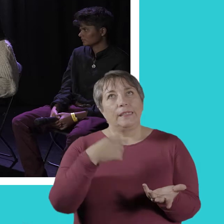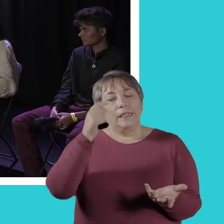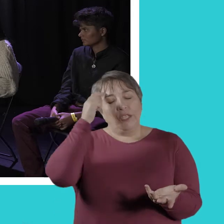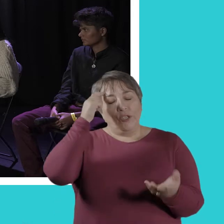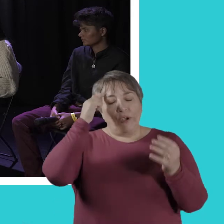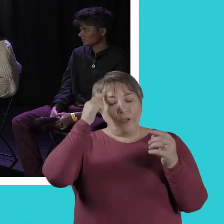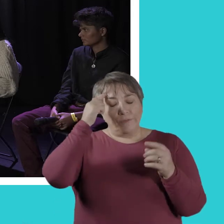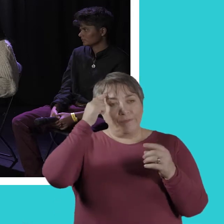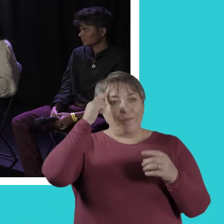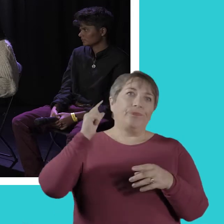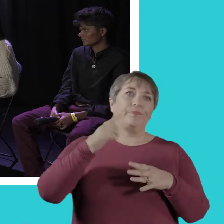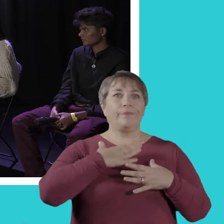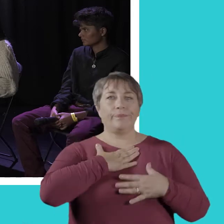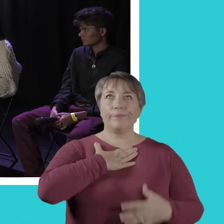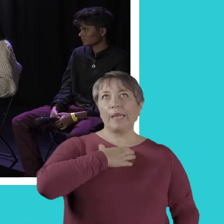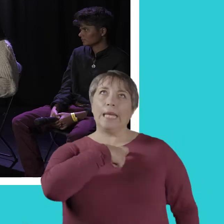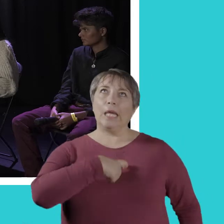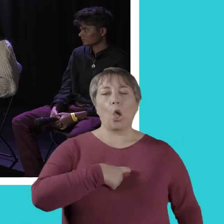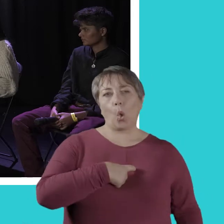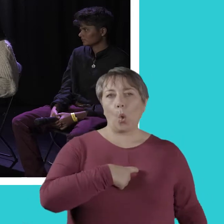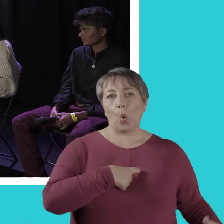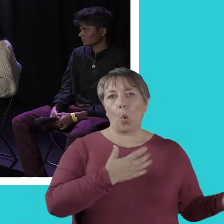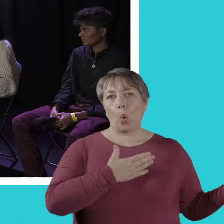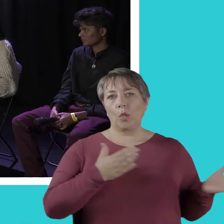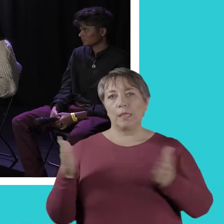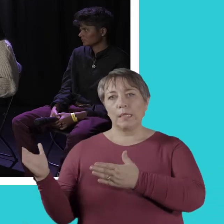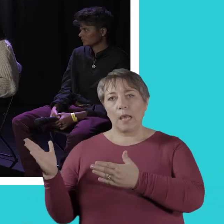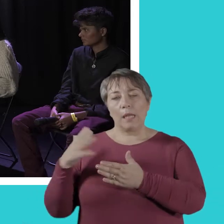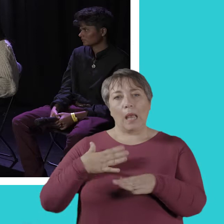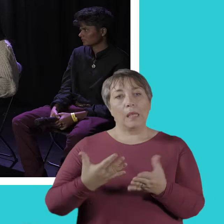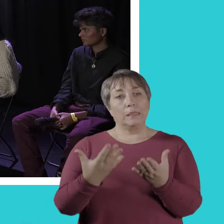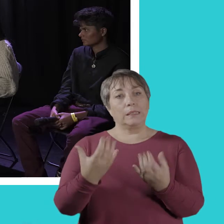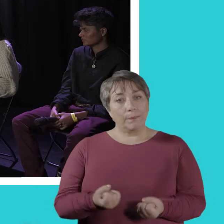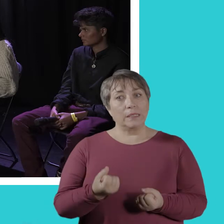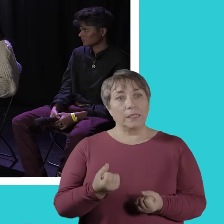and accepting your own conscious biases. Because I think most of us in this world have unconscious